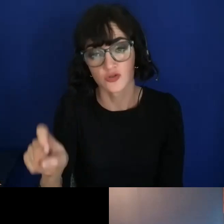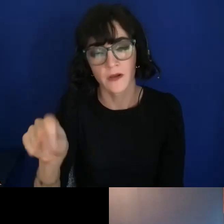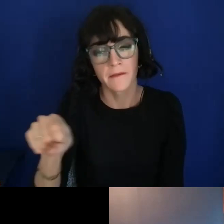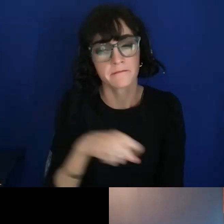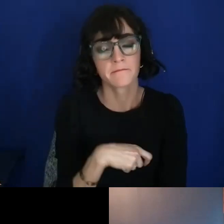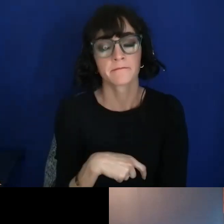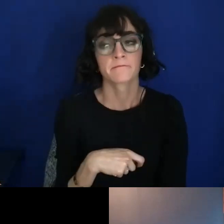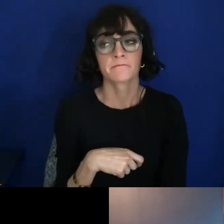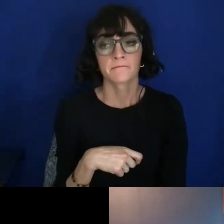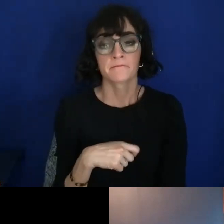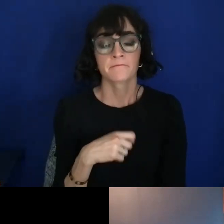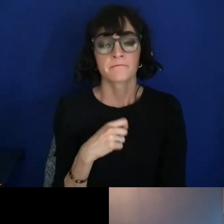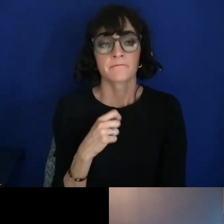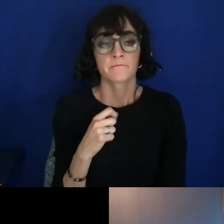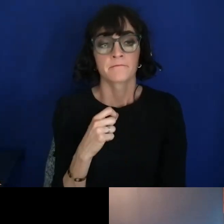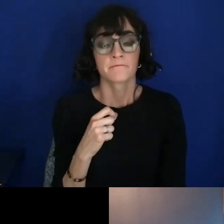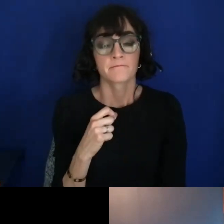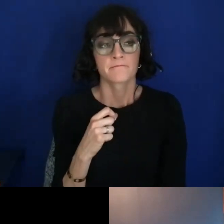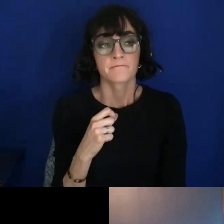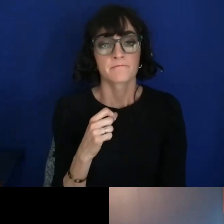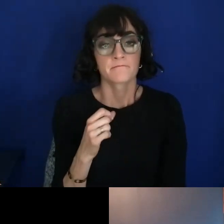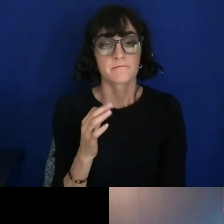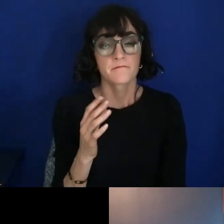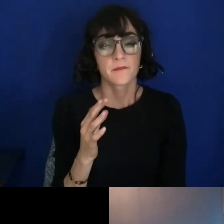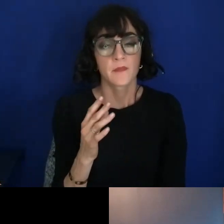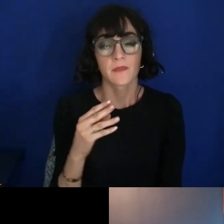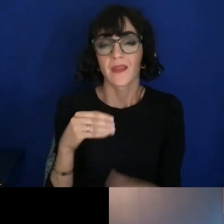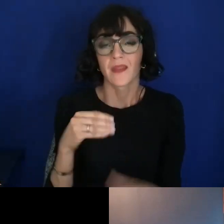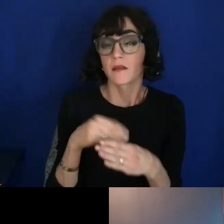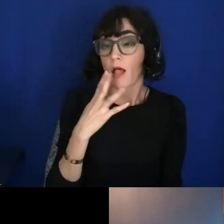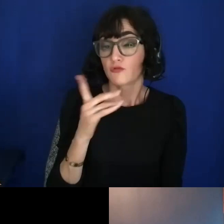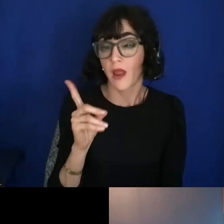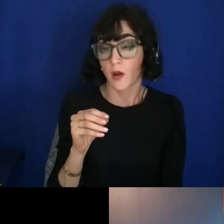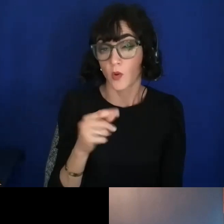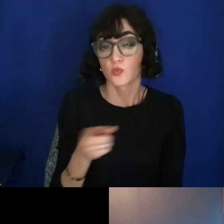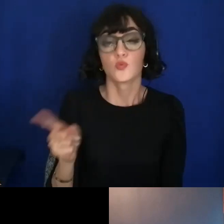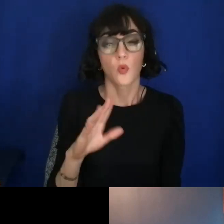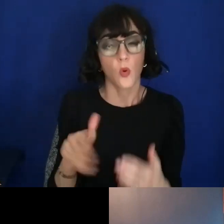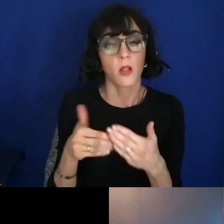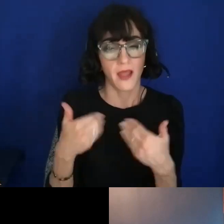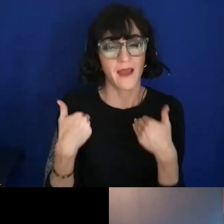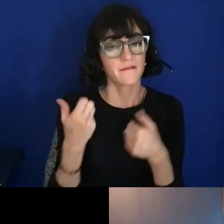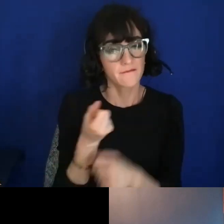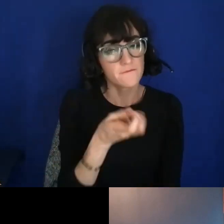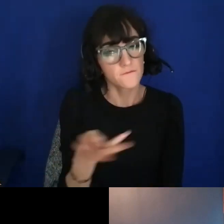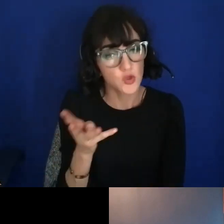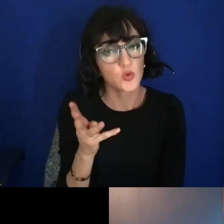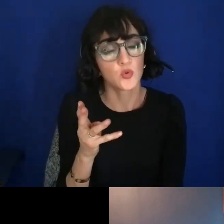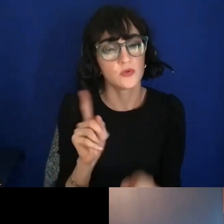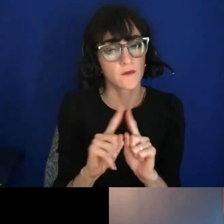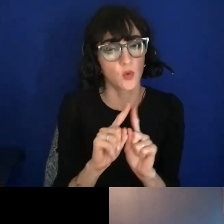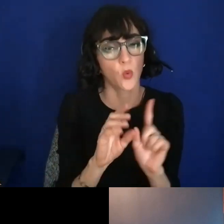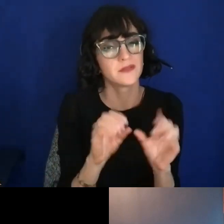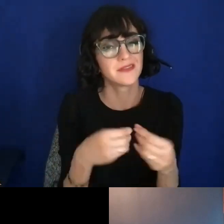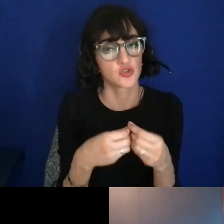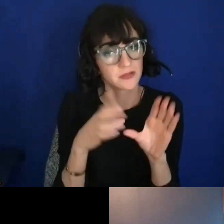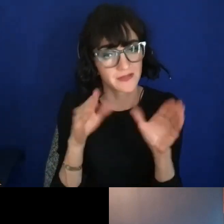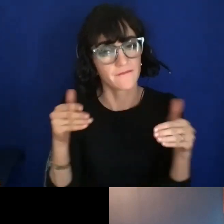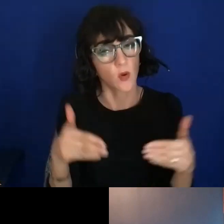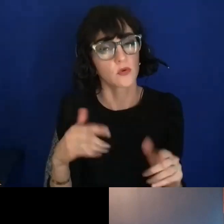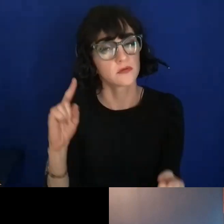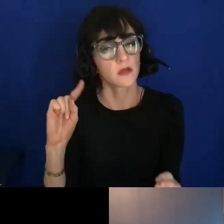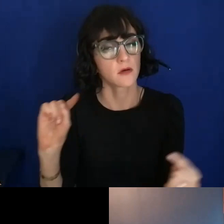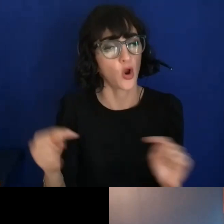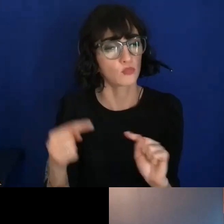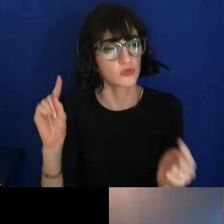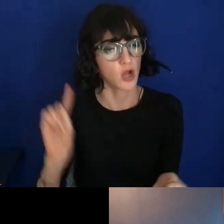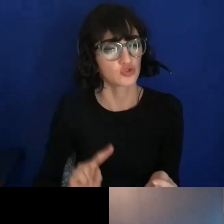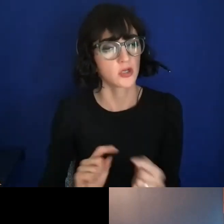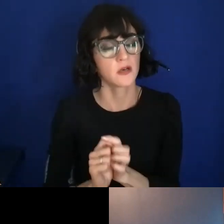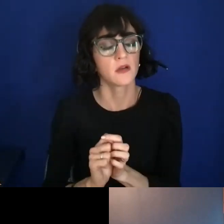you all have um have a few harm reduction um organizations uh